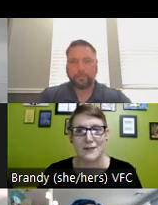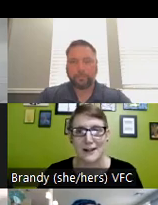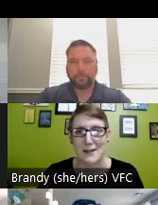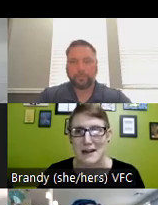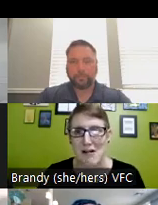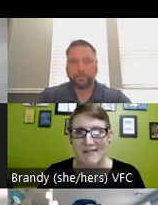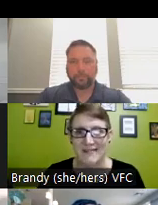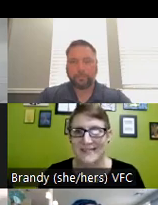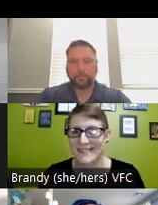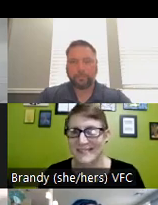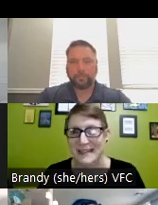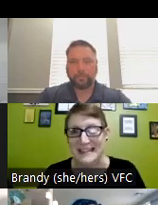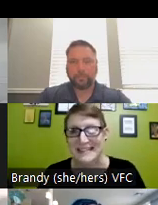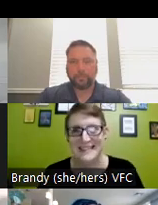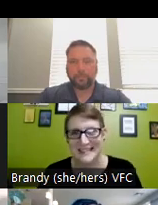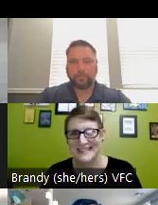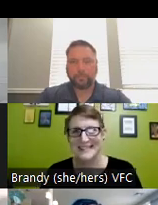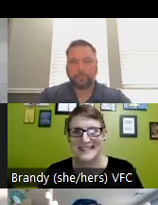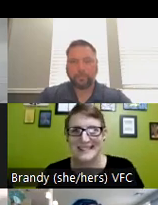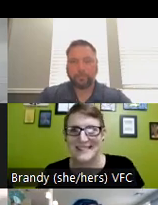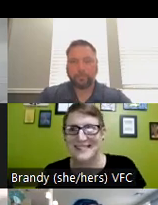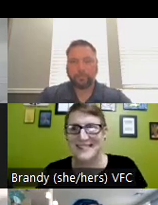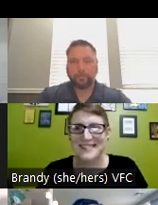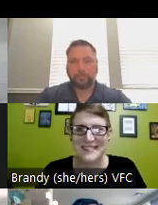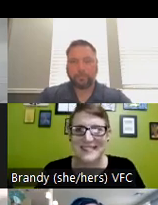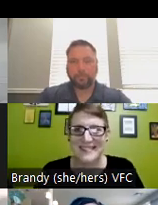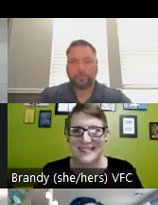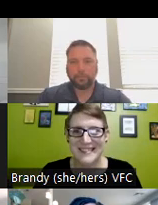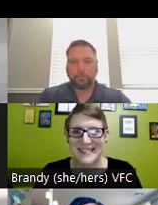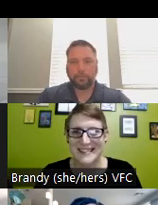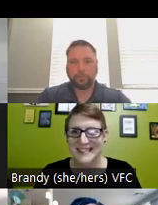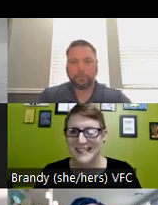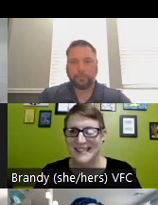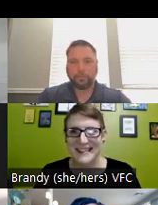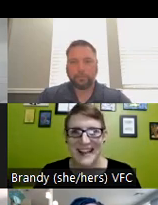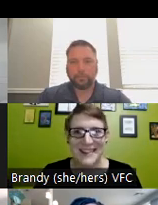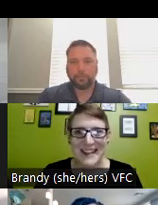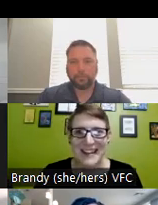definitely let me know, please. (ReJeania) I share will. Thank you, Brandy. (Brandy) Yeah, thanks.